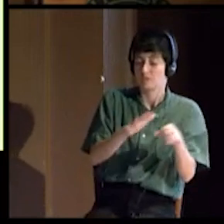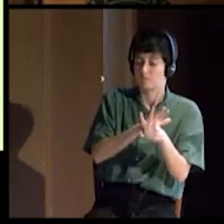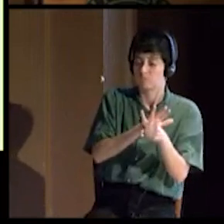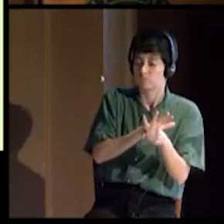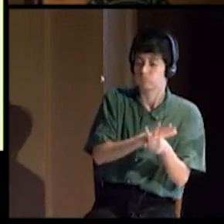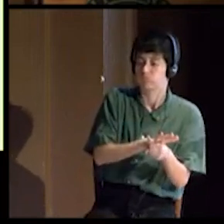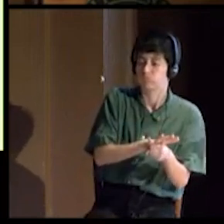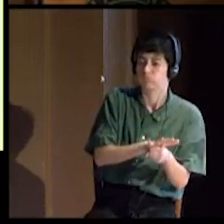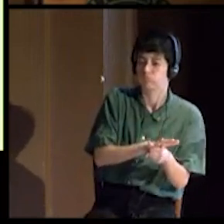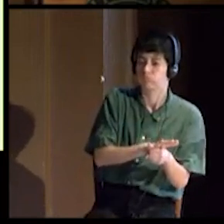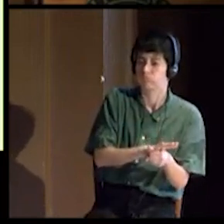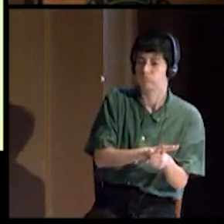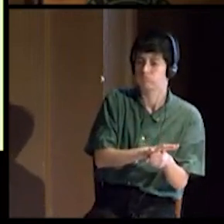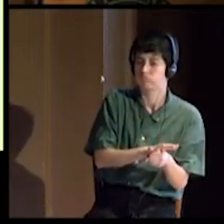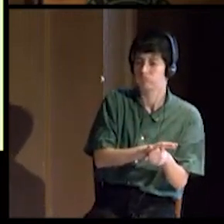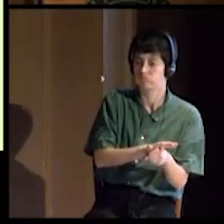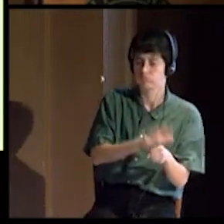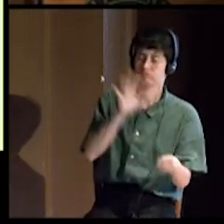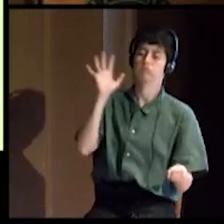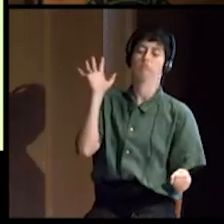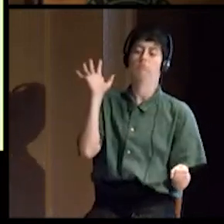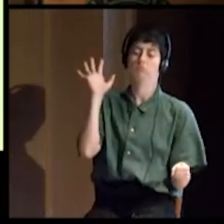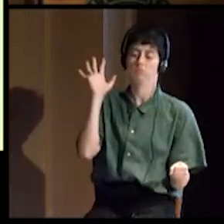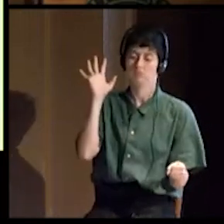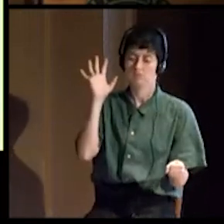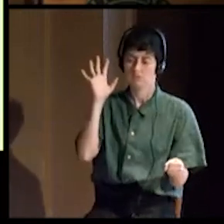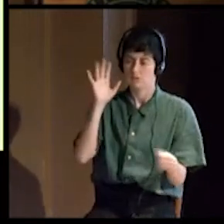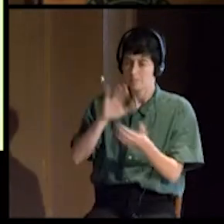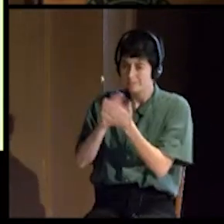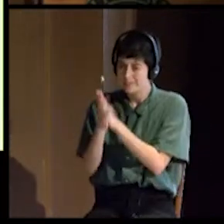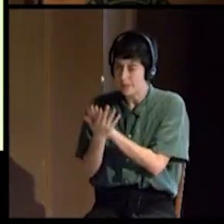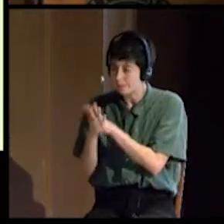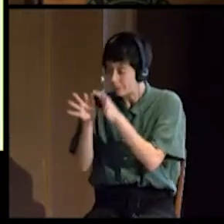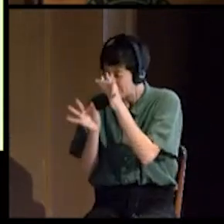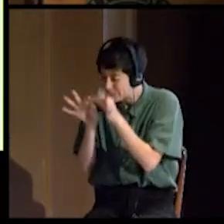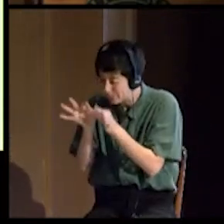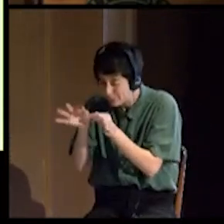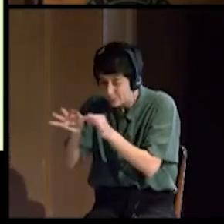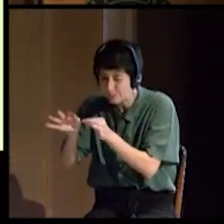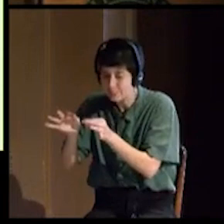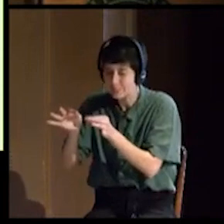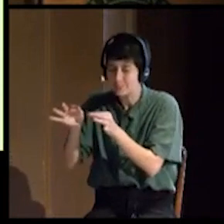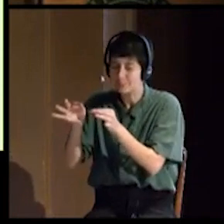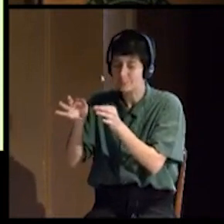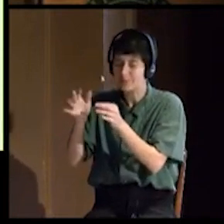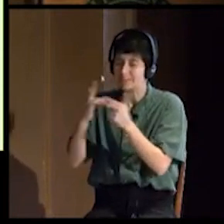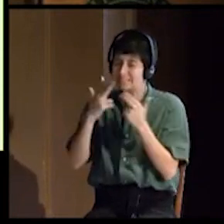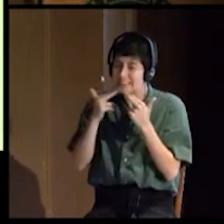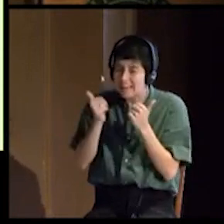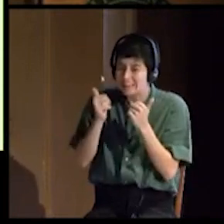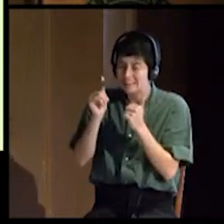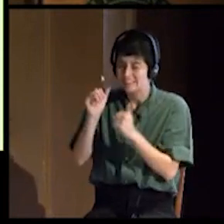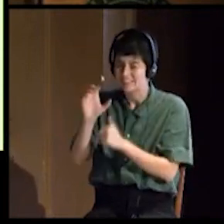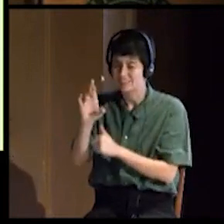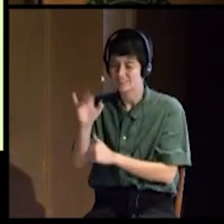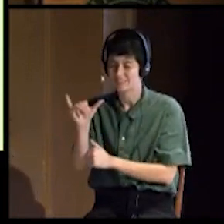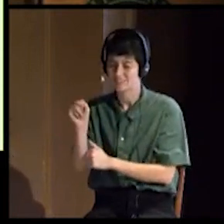And if you remember what our natural sample looked like, it wasn't that way at all. We had sparse large crystals in a sea of glass, no microlites.